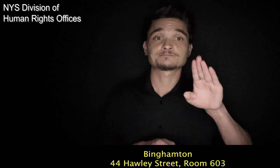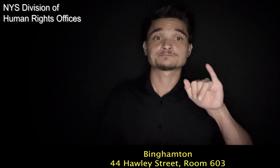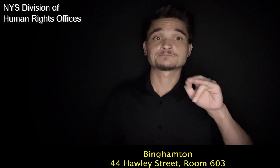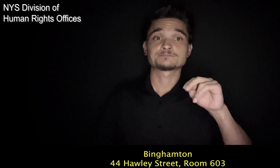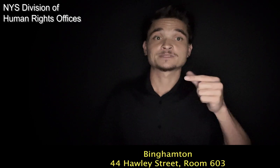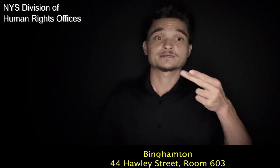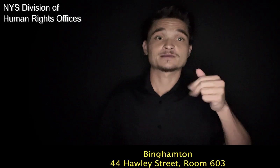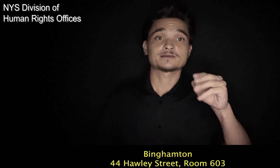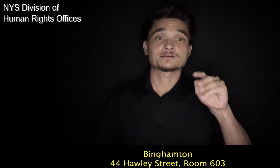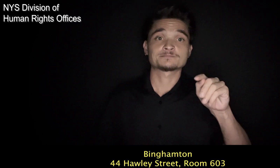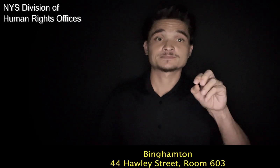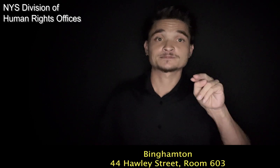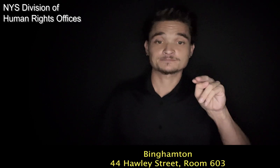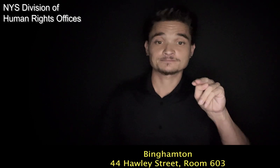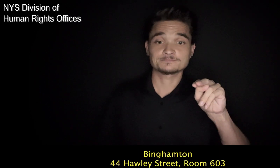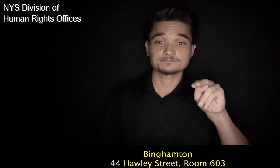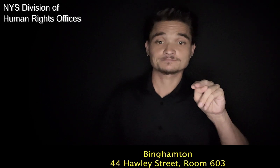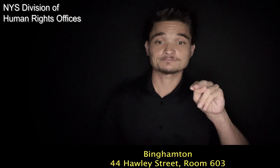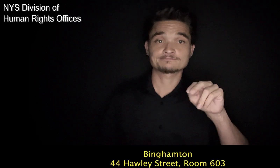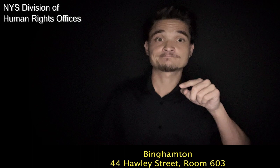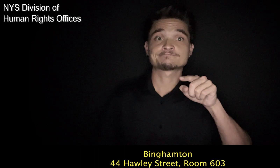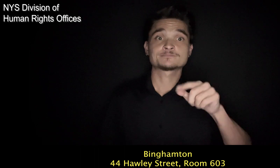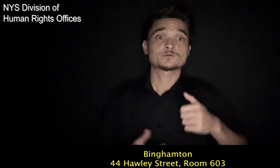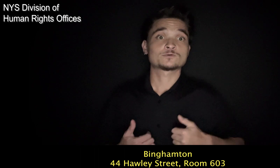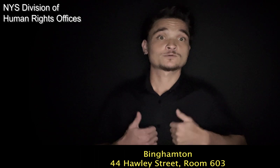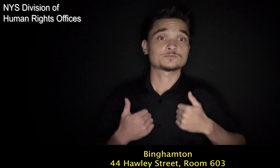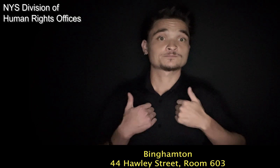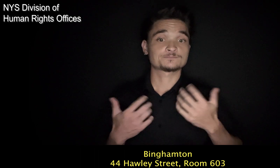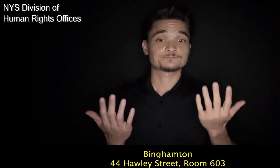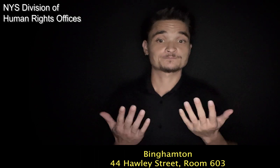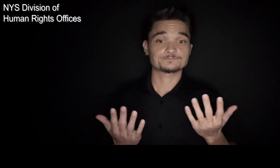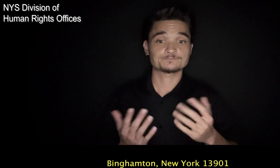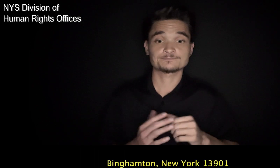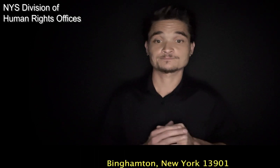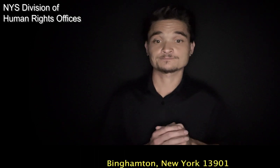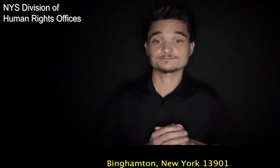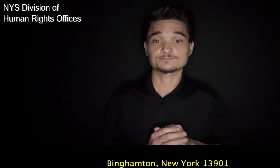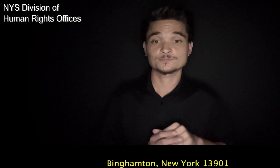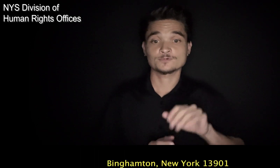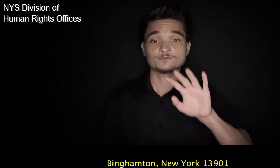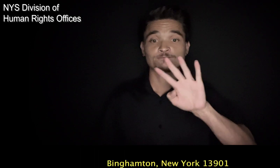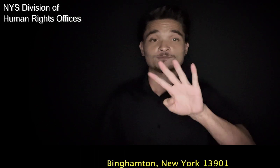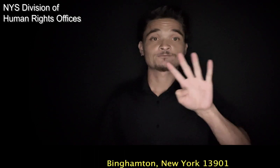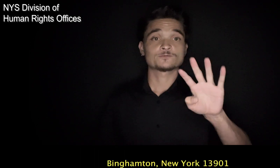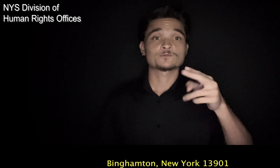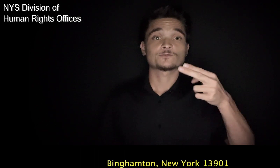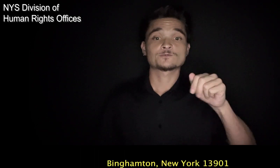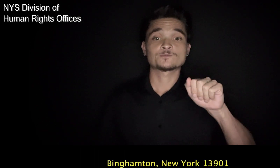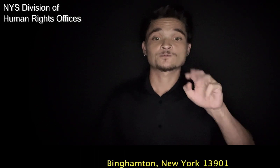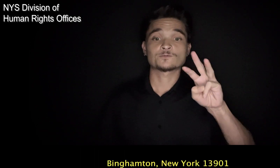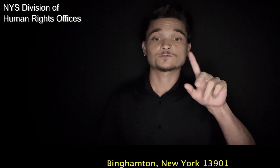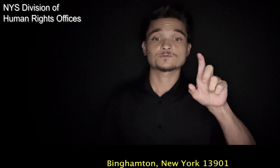Binghamton 44 Hawley Street, Room 603 Binghamton, New York 13901